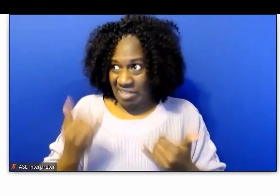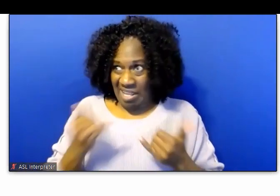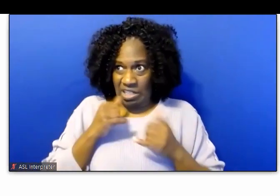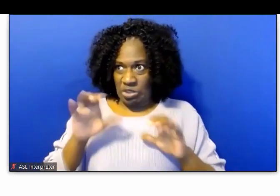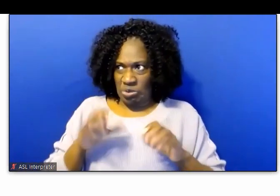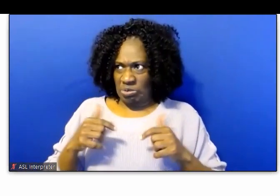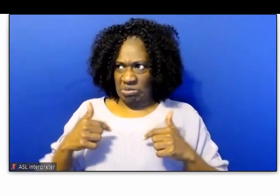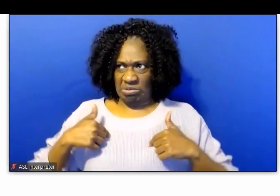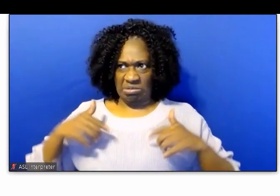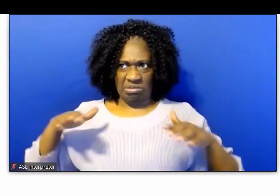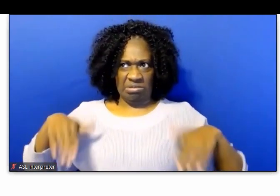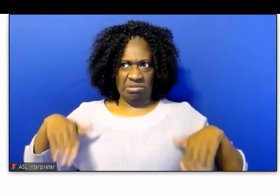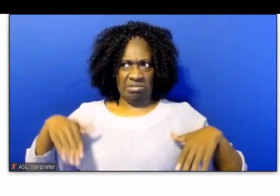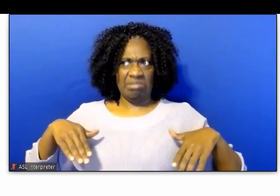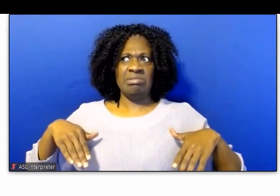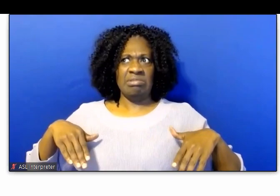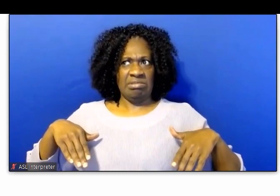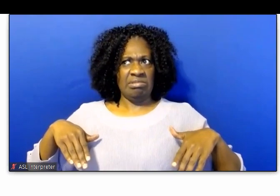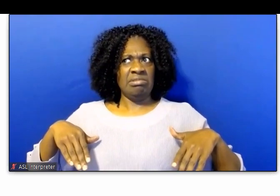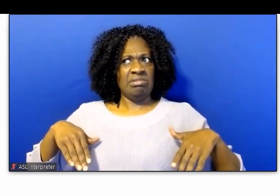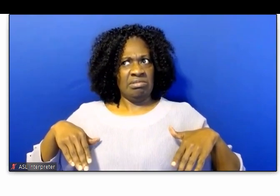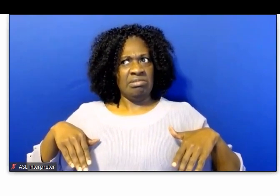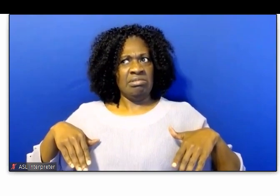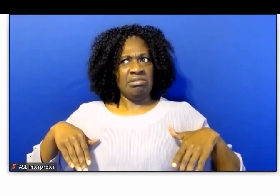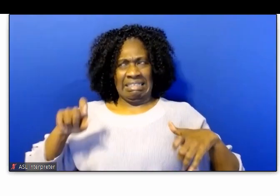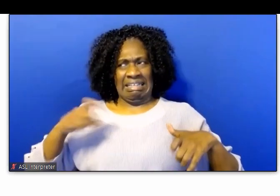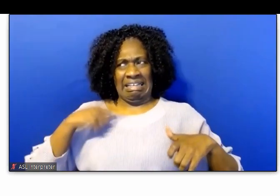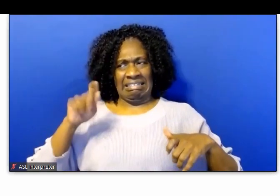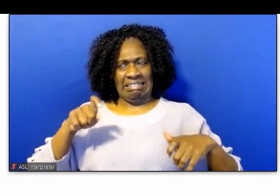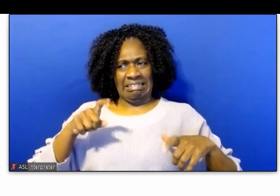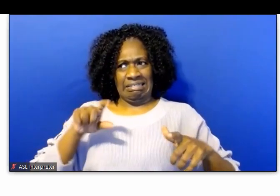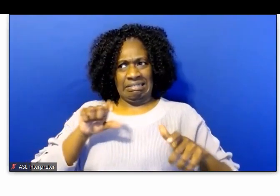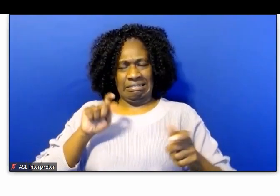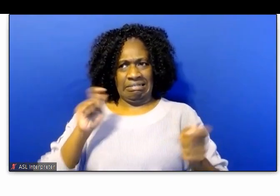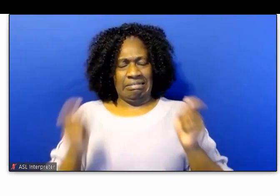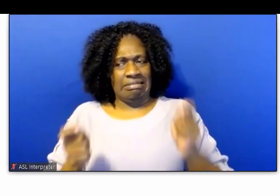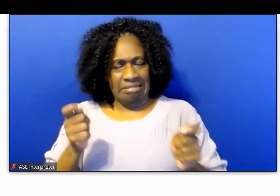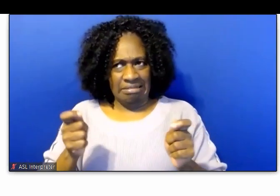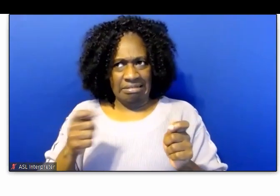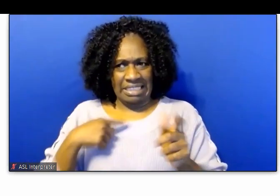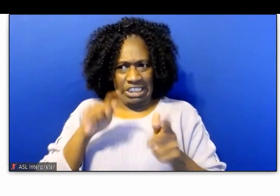you could be challenged of, "Well you need to modify that; you need to modify that policy."